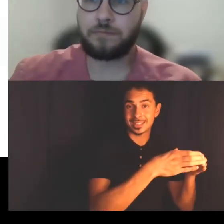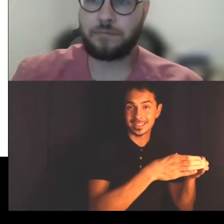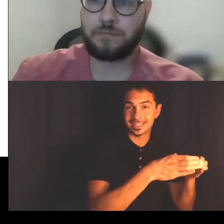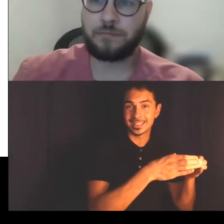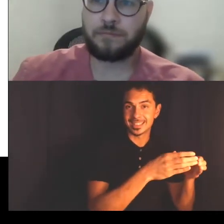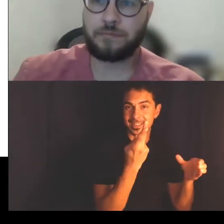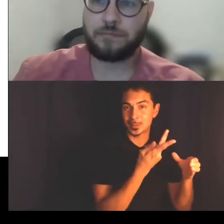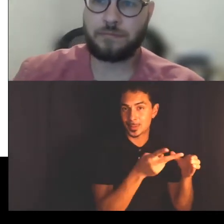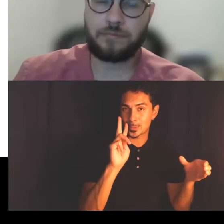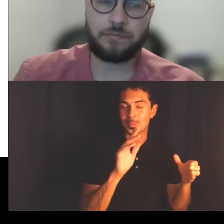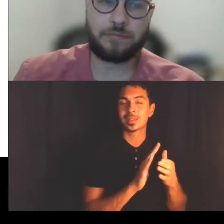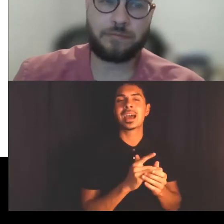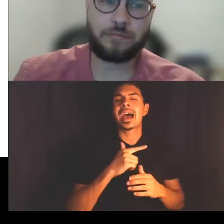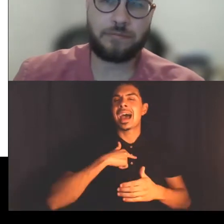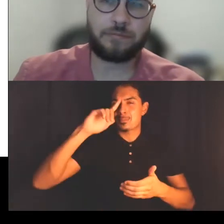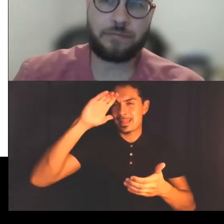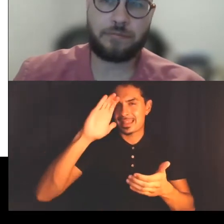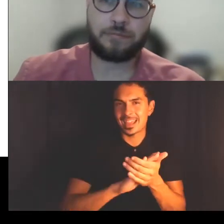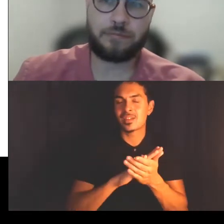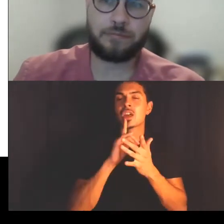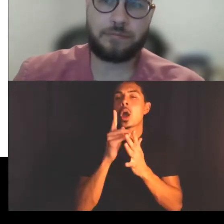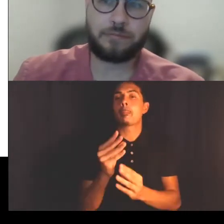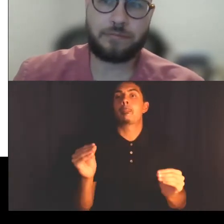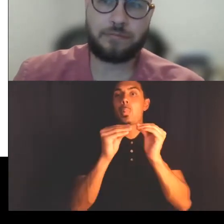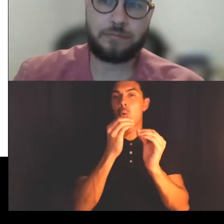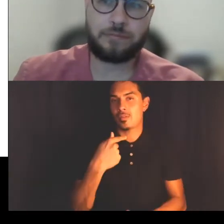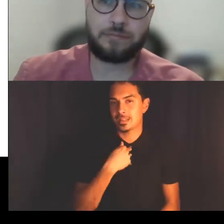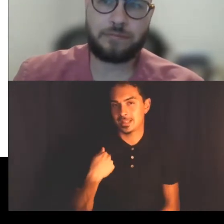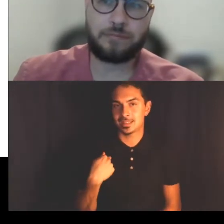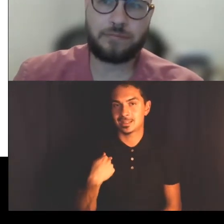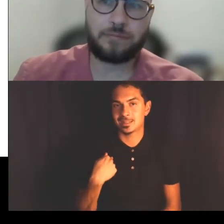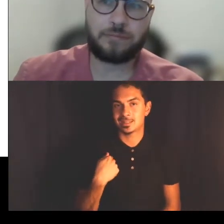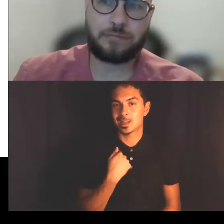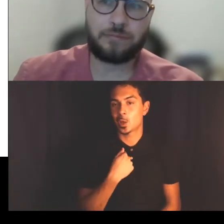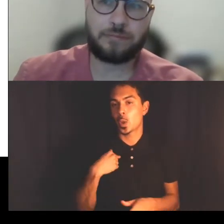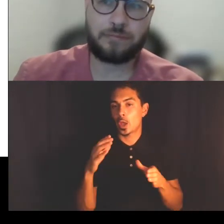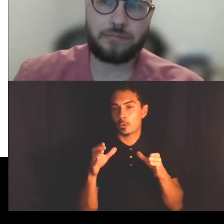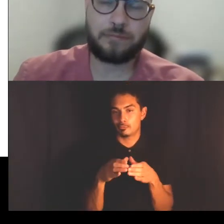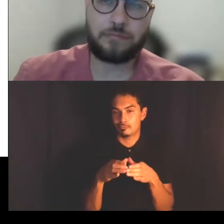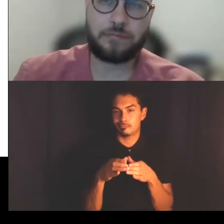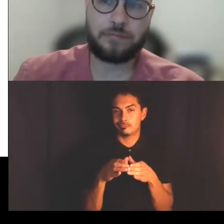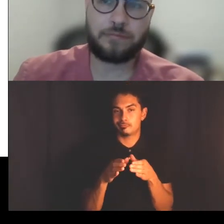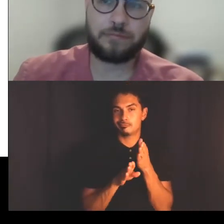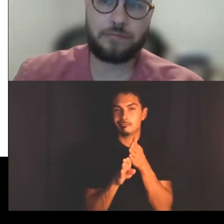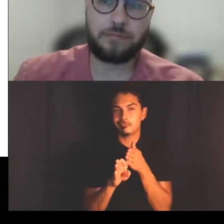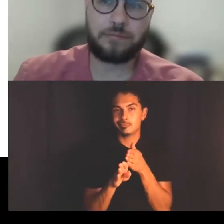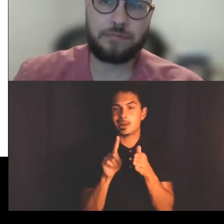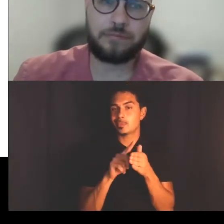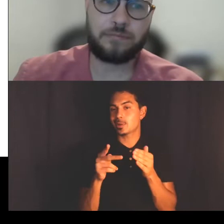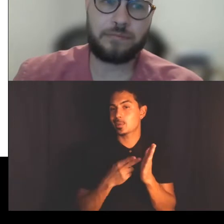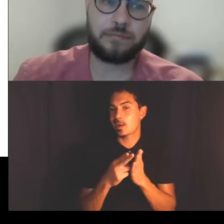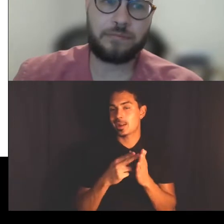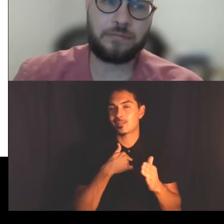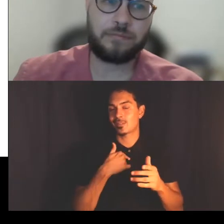that there are more of us than there are of them, even though at times, it certainly does not see it.